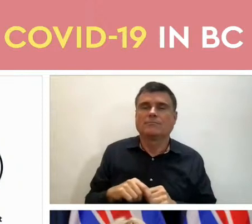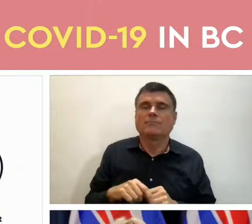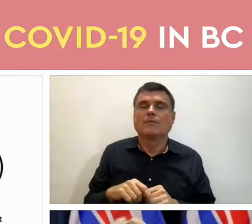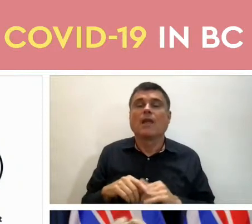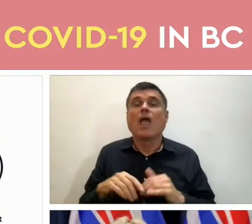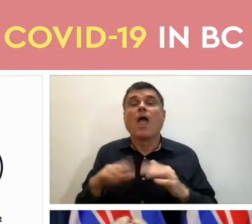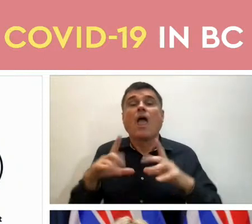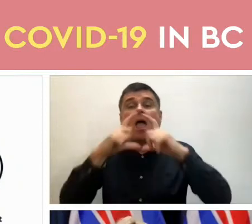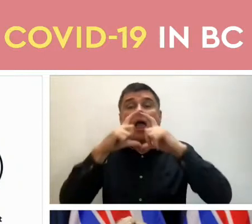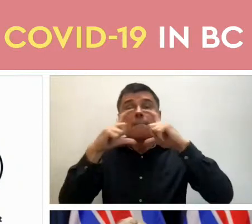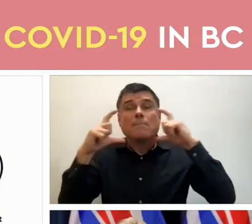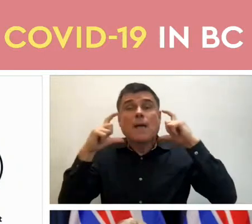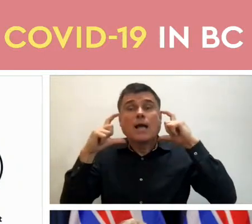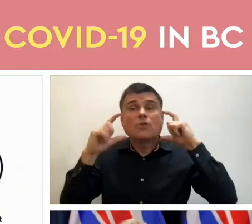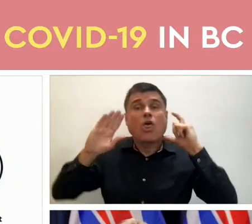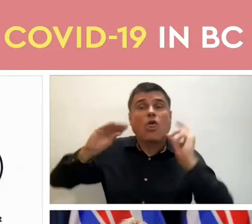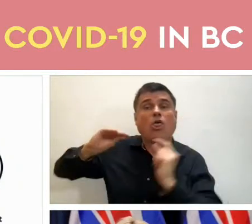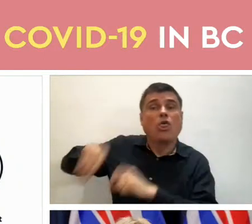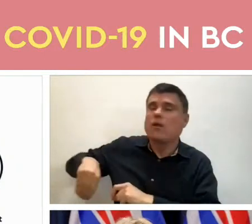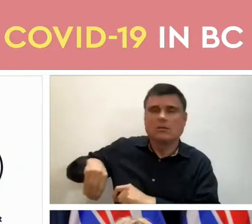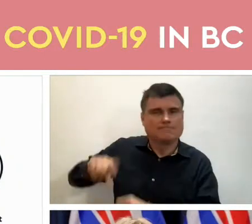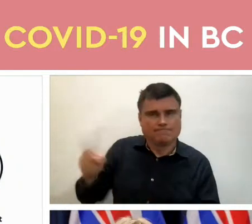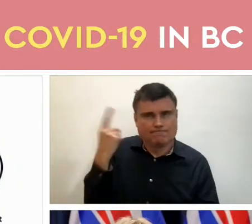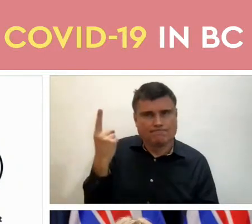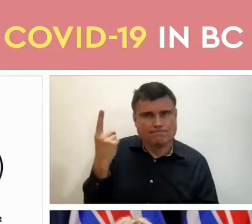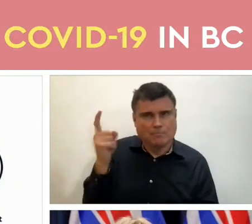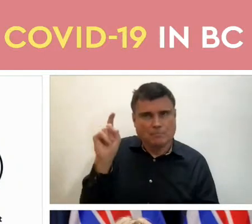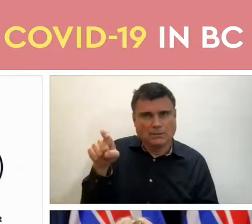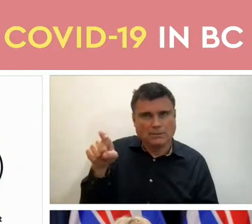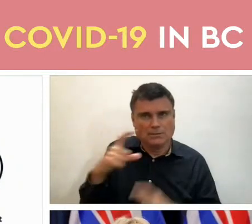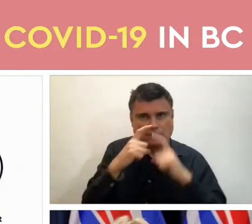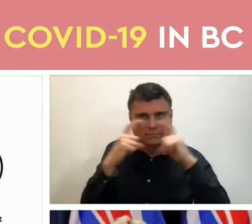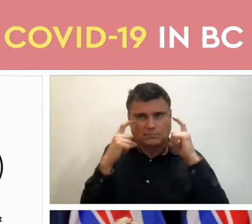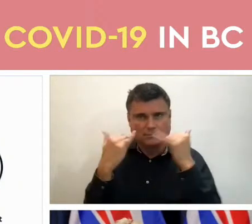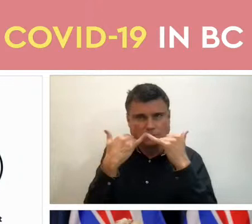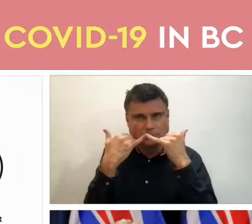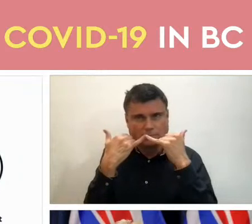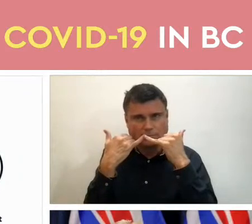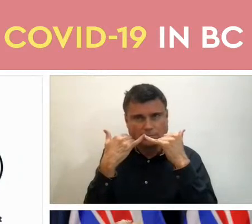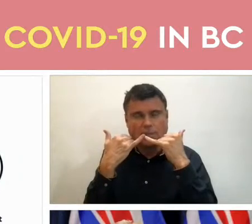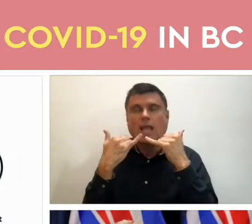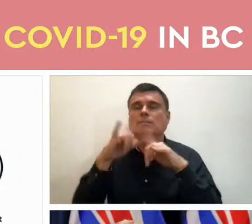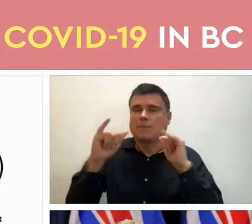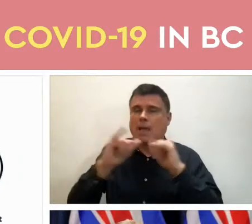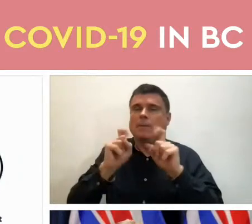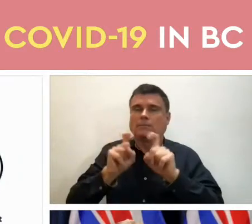give room for people and to ensure that there is enough ventilation support around